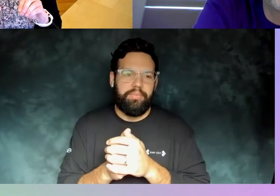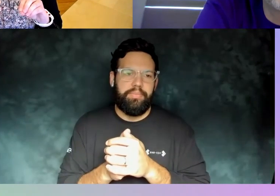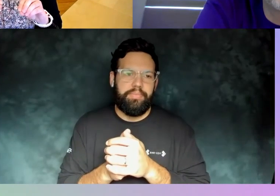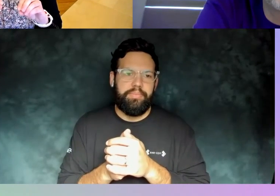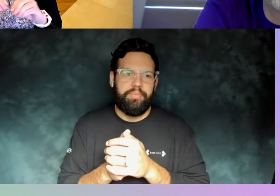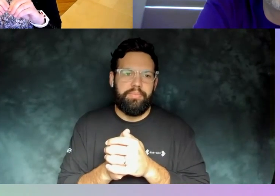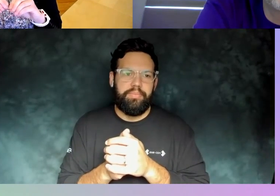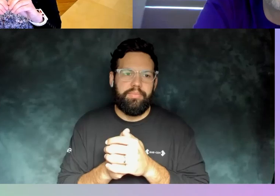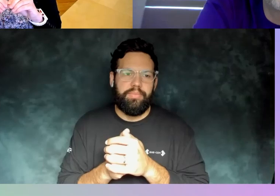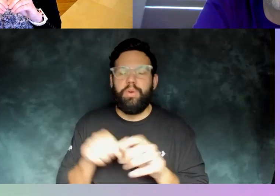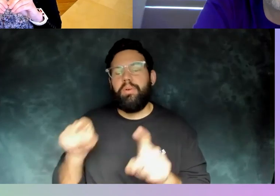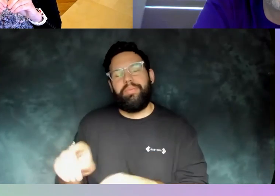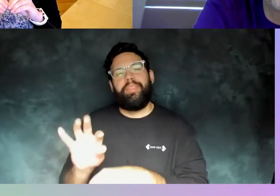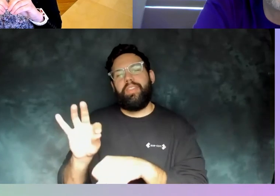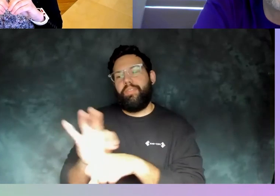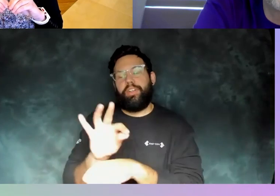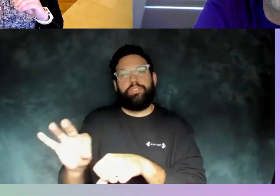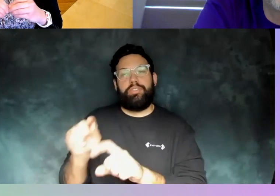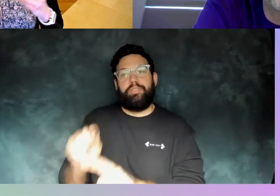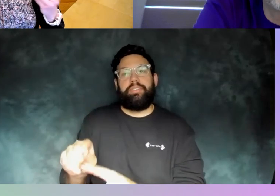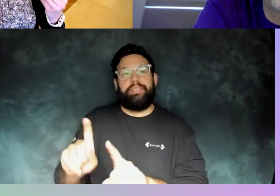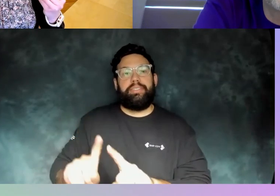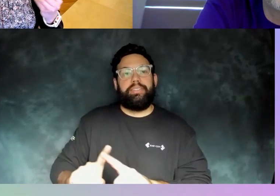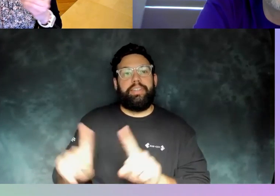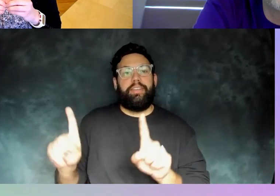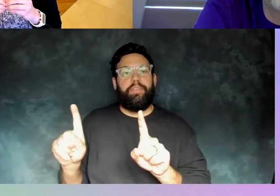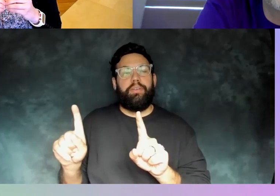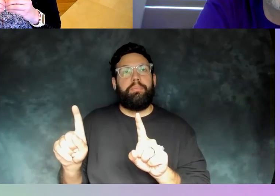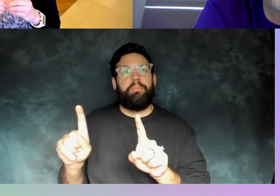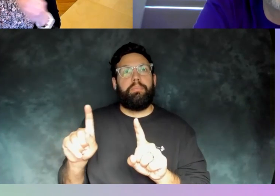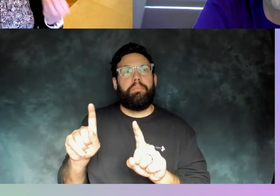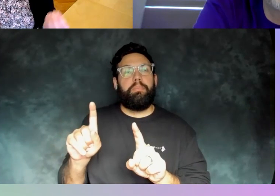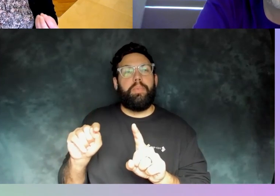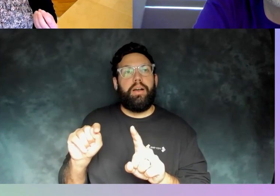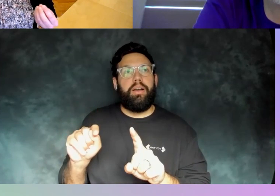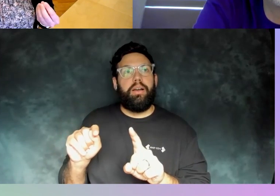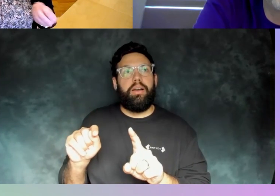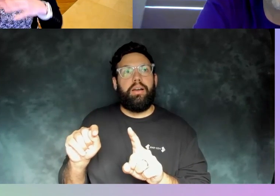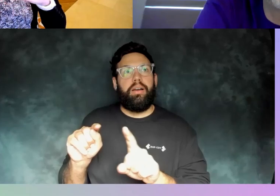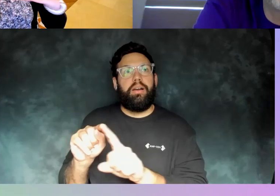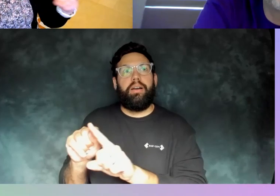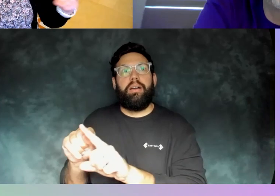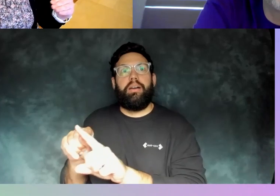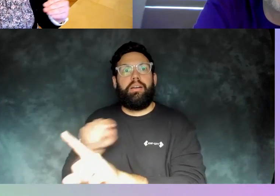mythical face, that's where we put all the accessibility bugs. Yes, let's get to it in phase two. I'm surprised it